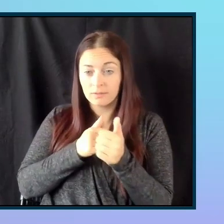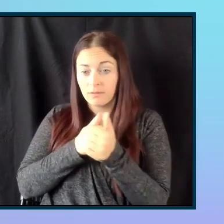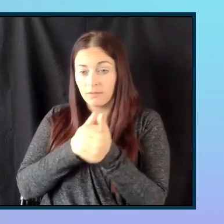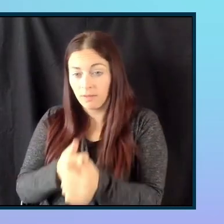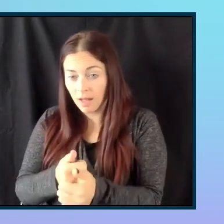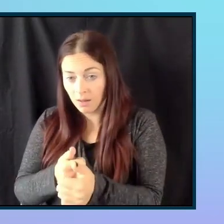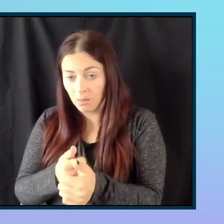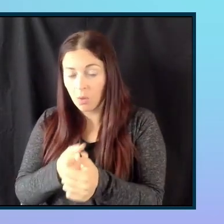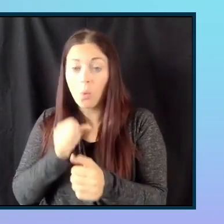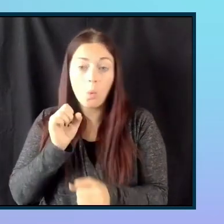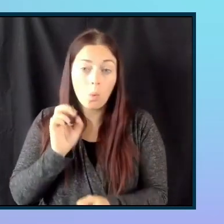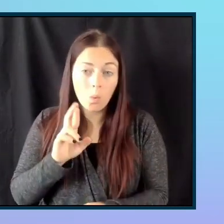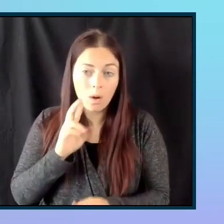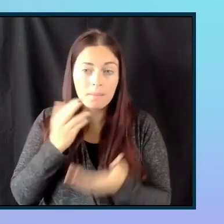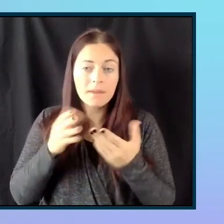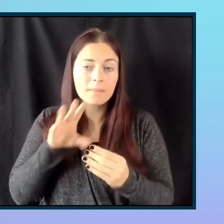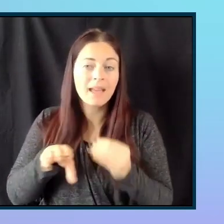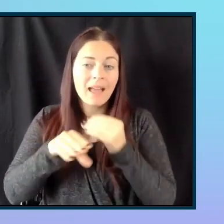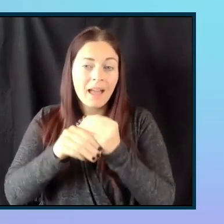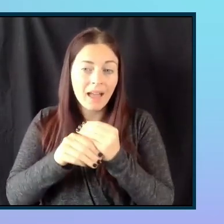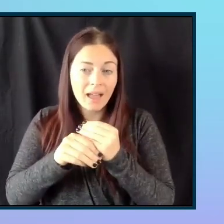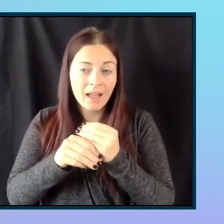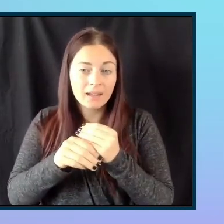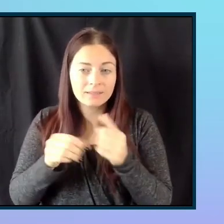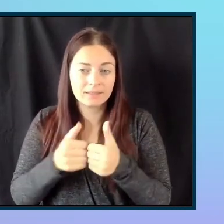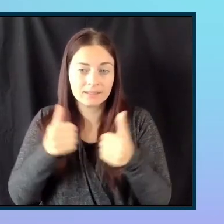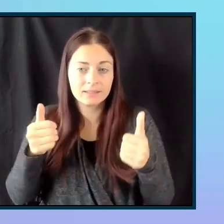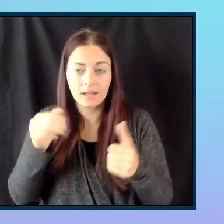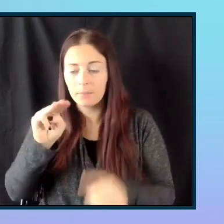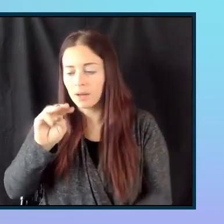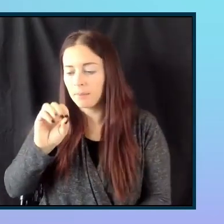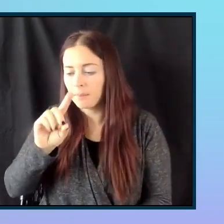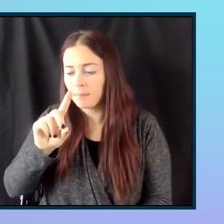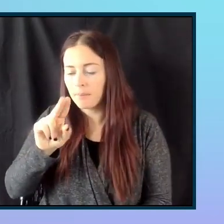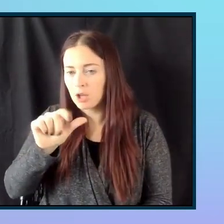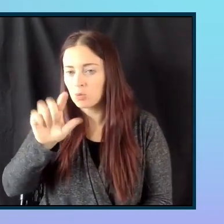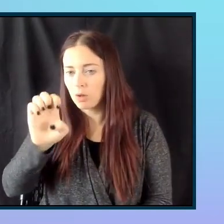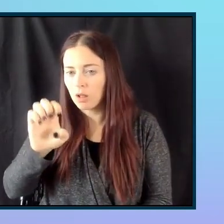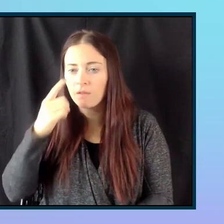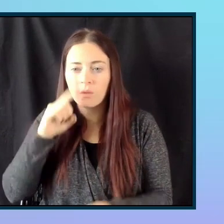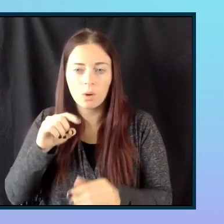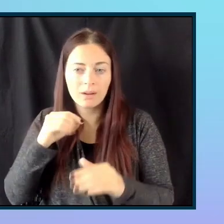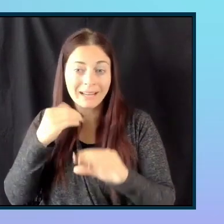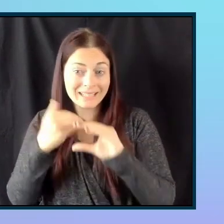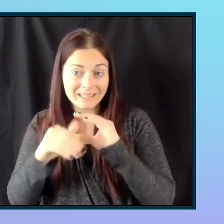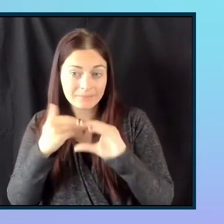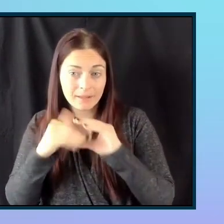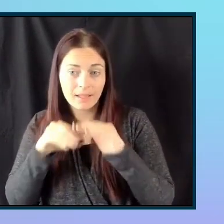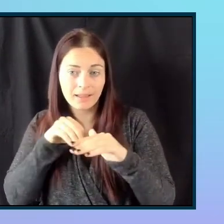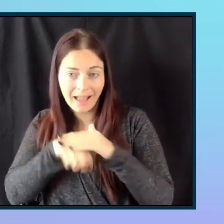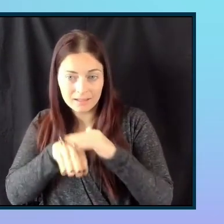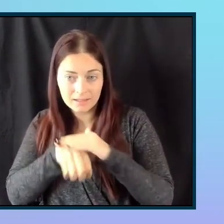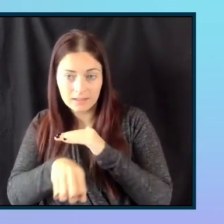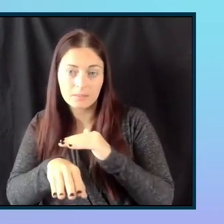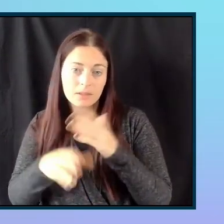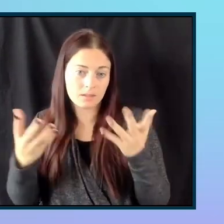just to address email accessibility. There are ways to do that, and I've not seen an issue raised.